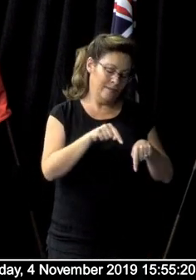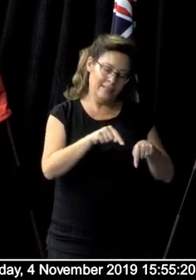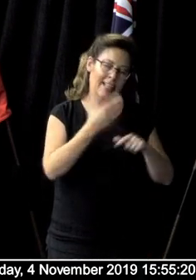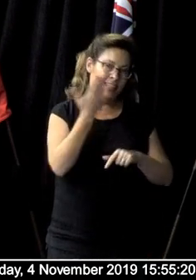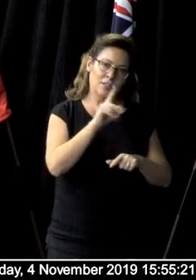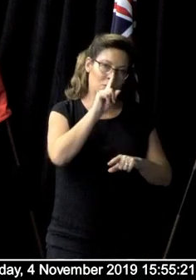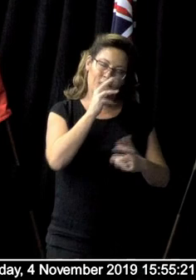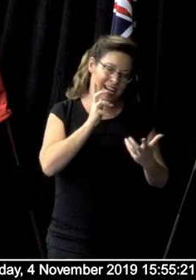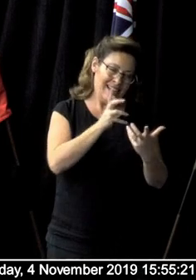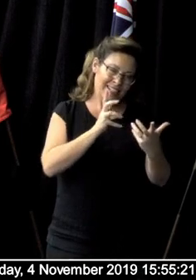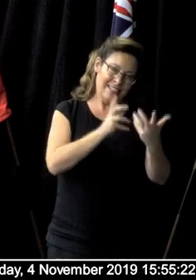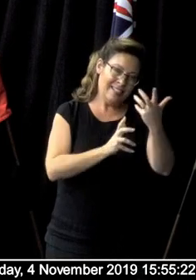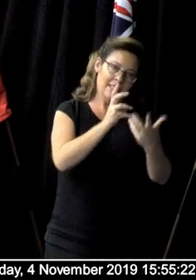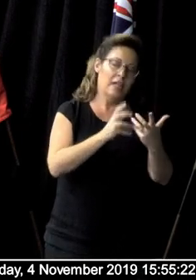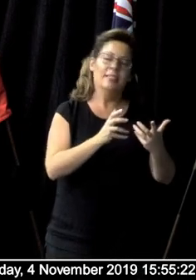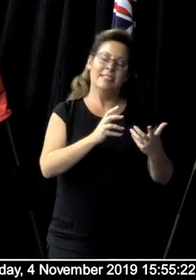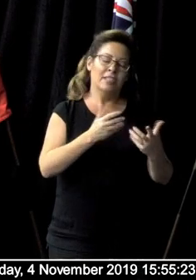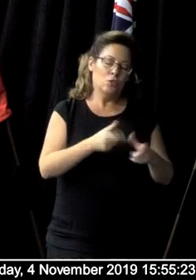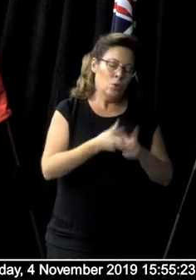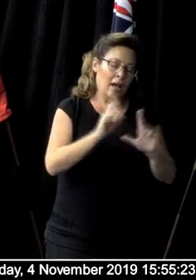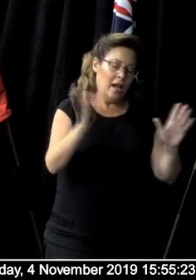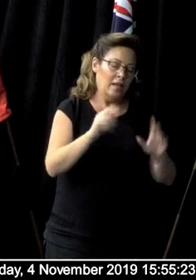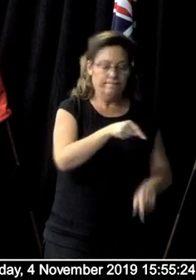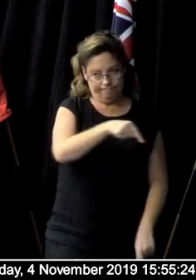inclusion isn’t easy so things will get tough.